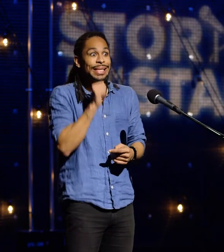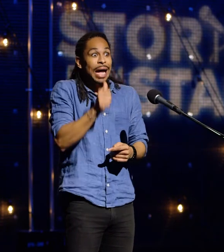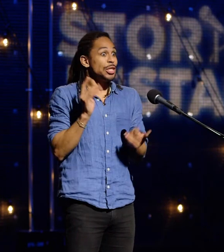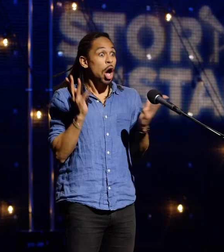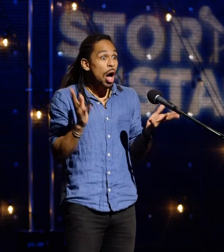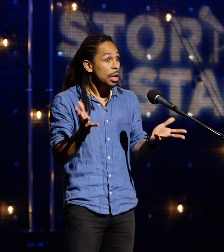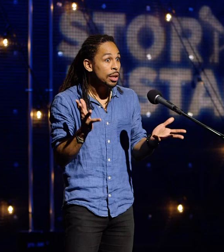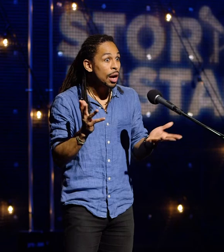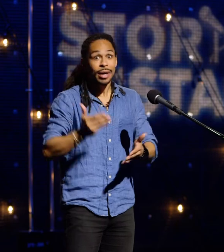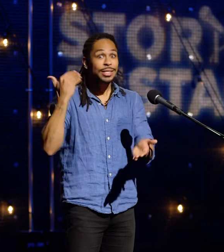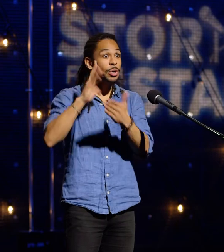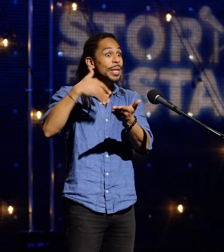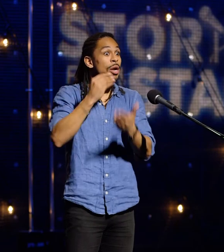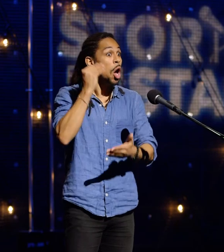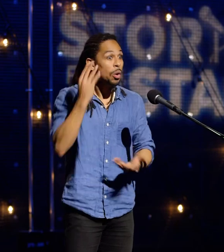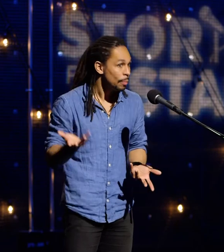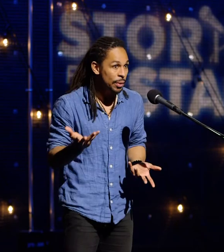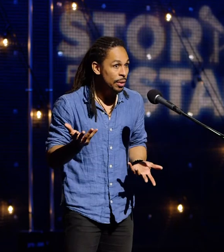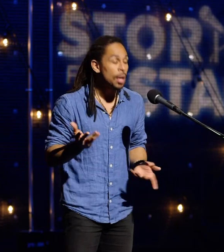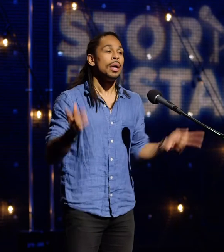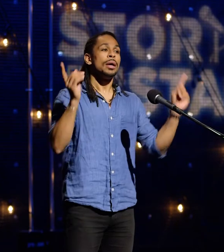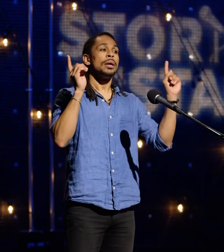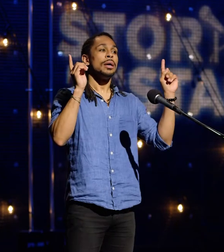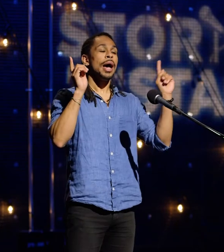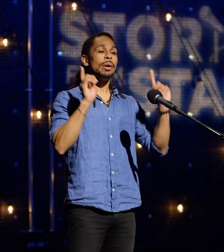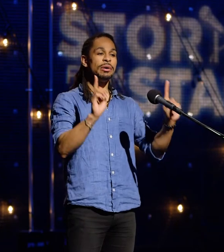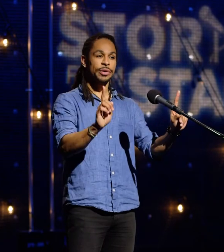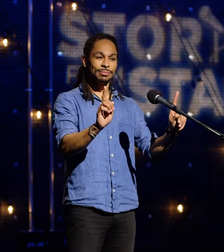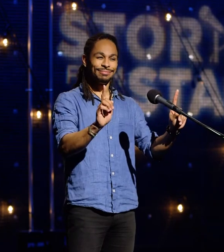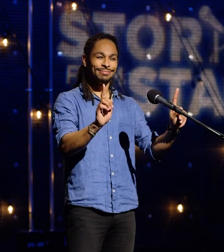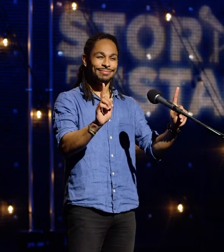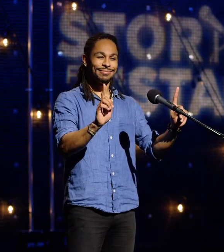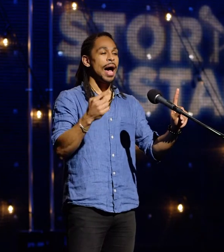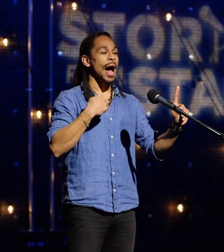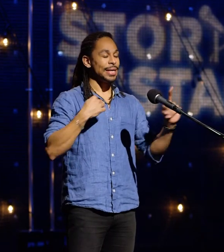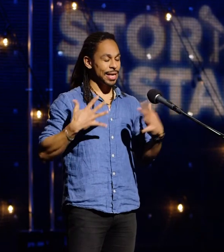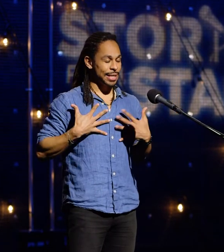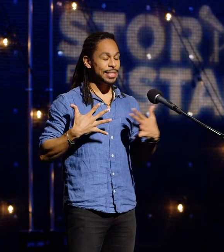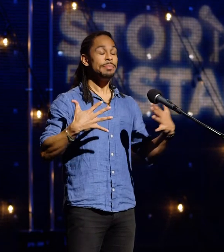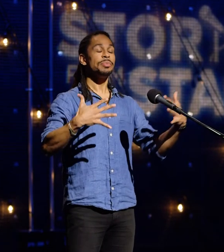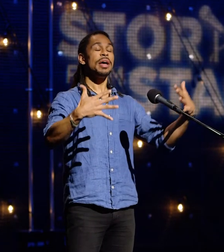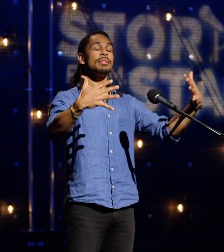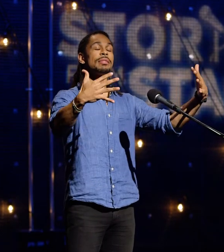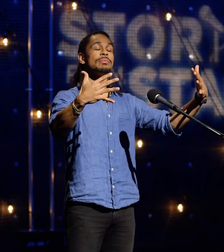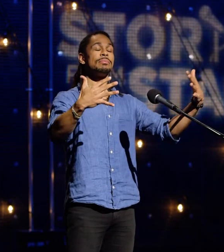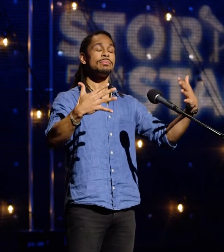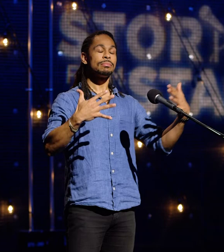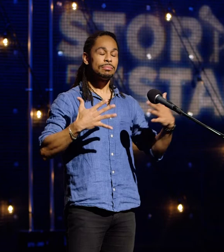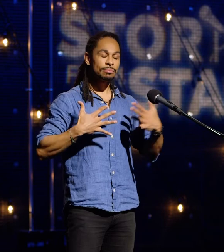to not talk until we get home. However, I take a deep breath